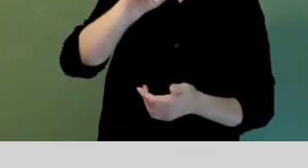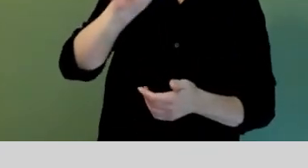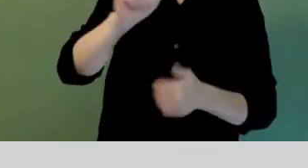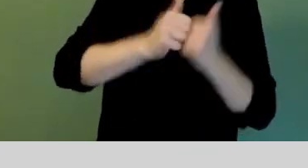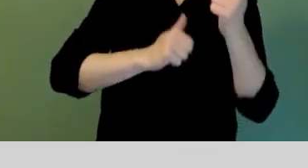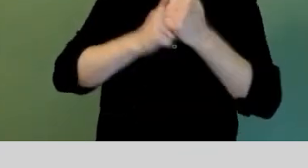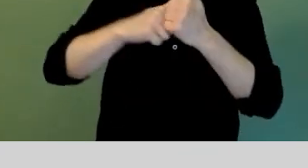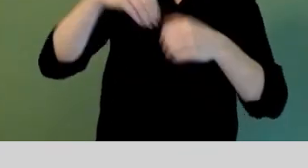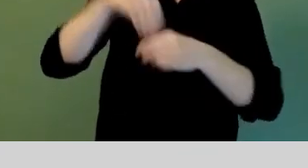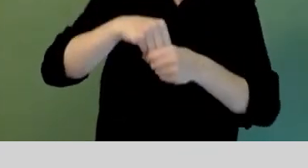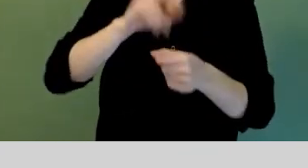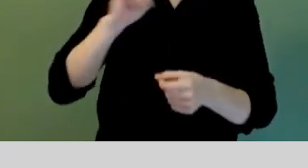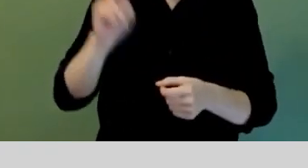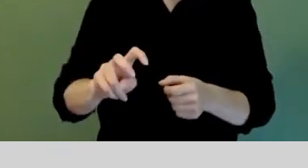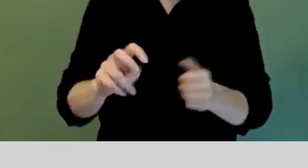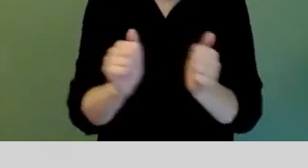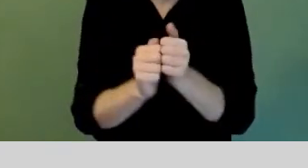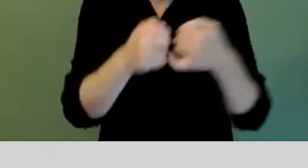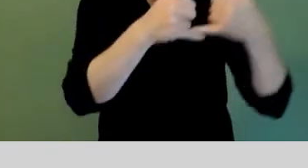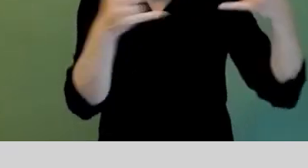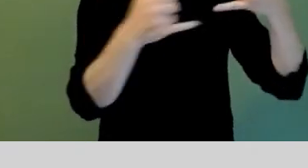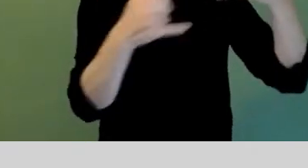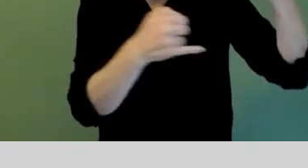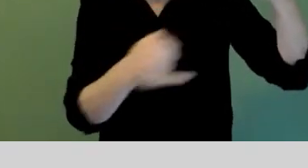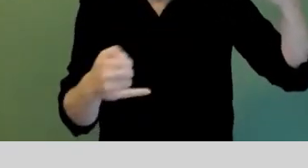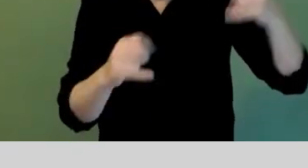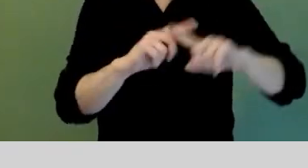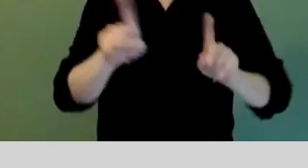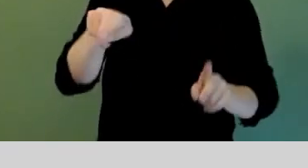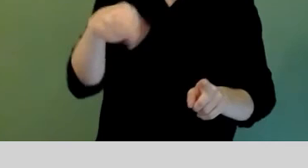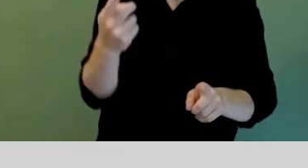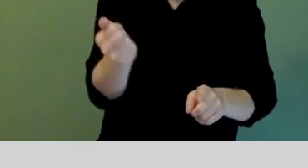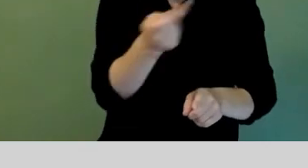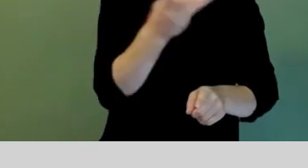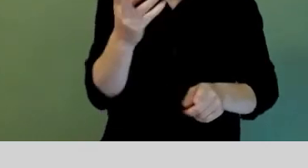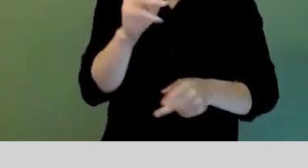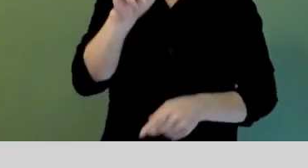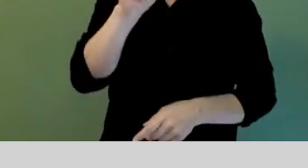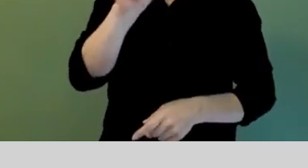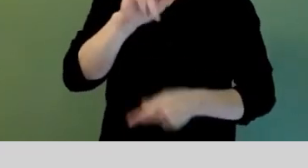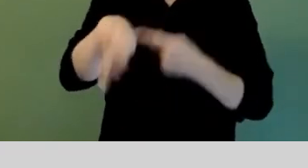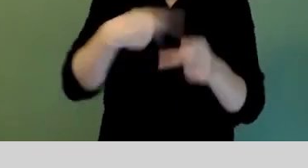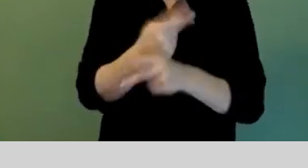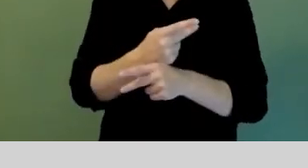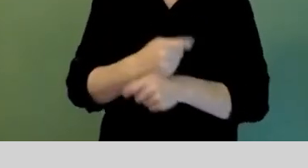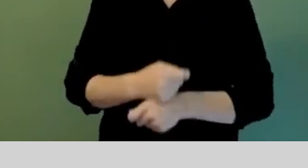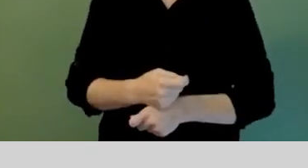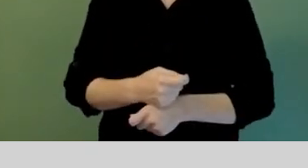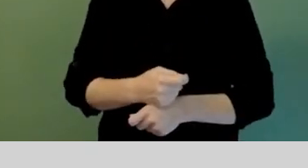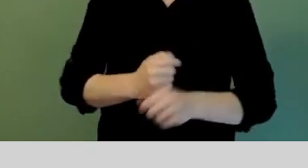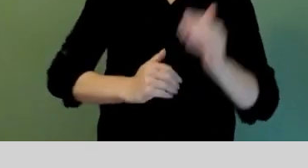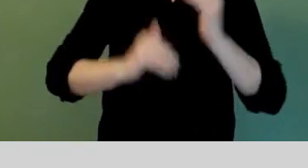for a small number of officially blessed data types, lists, set, strings. Builders are a way to create data structures